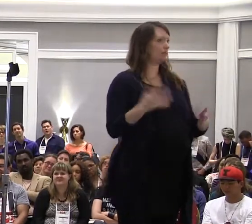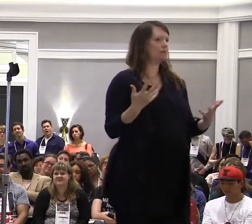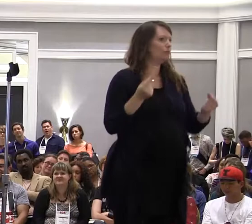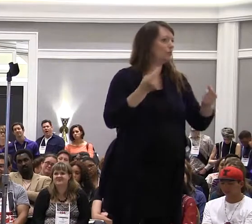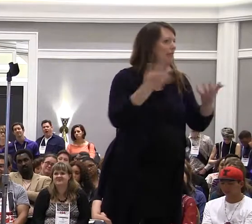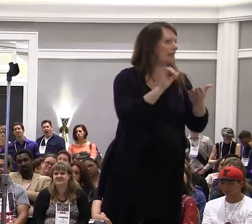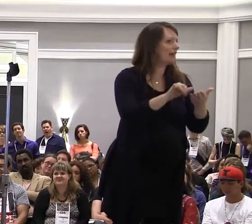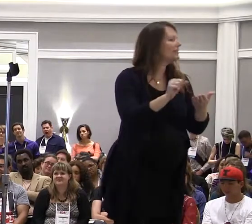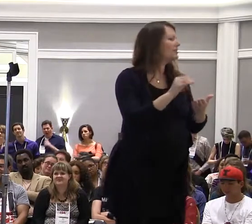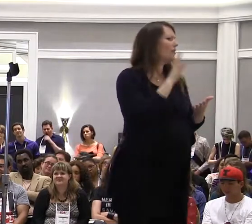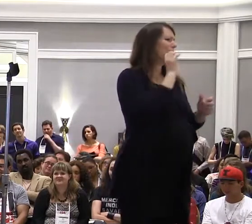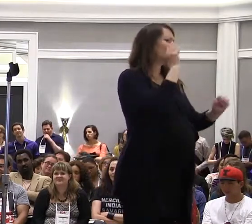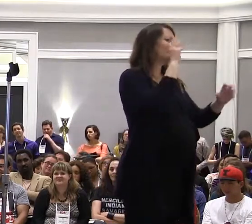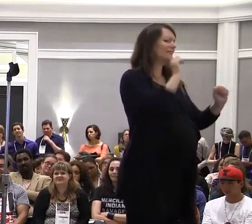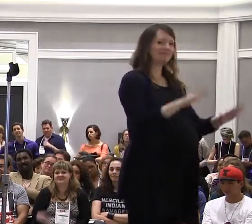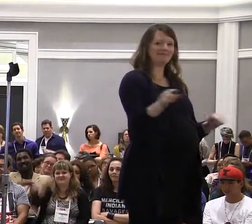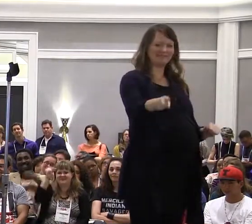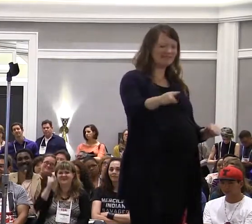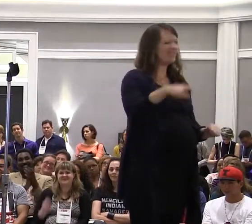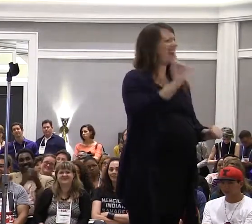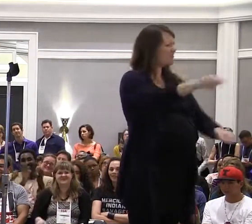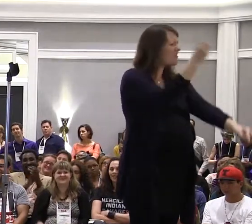There will be resources on 2.0. Thank you.